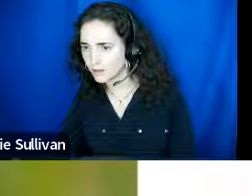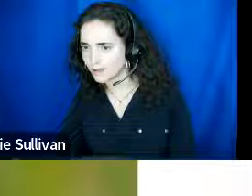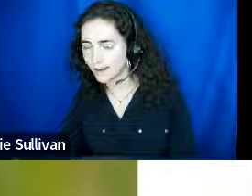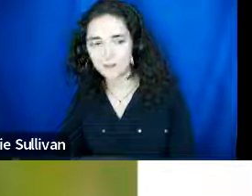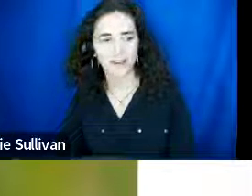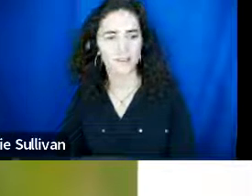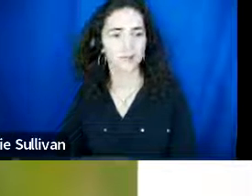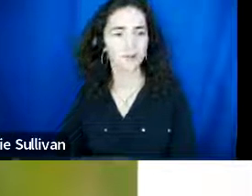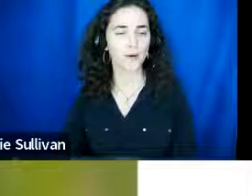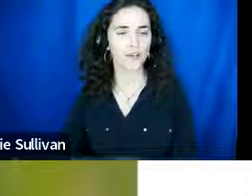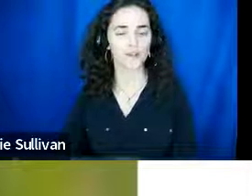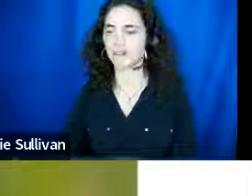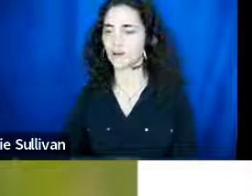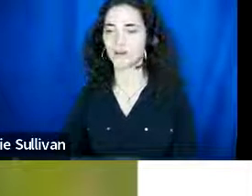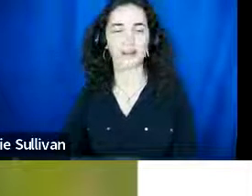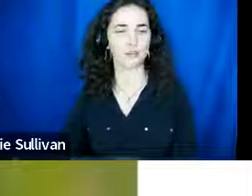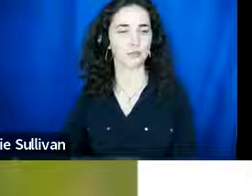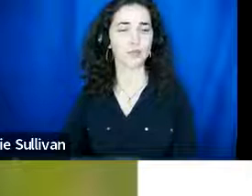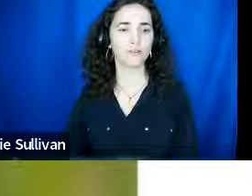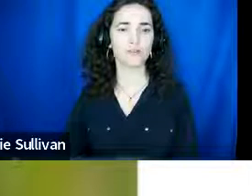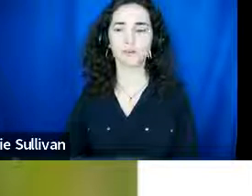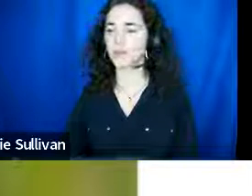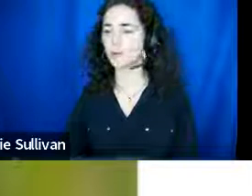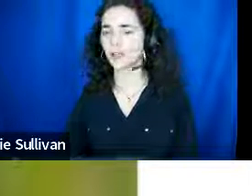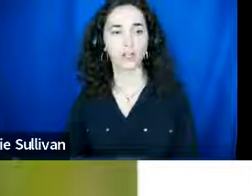All right. So first question, and there are answers: true or false.